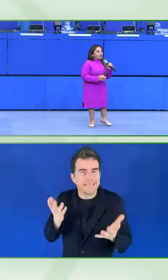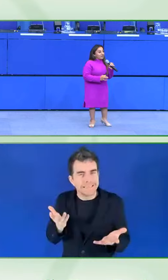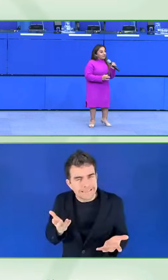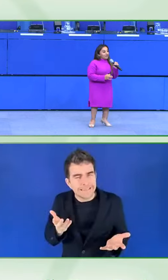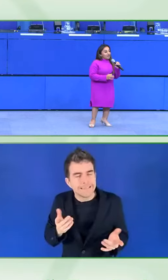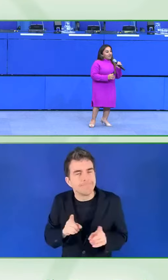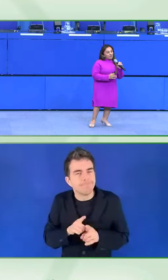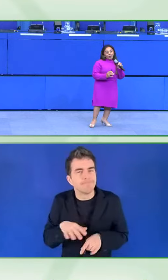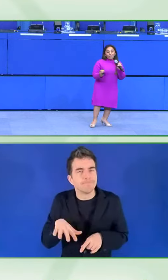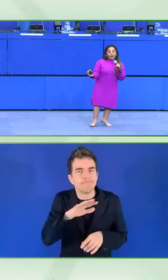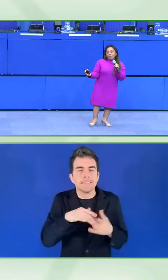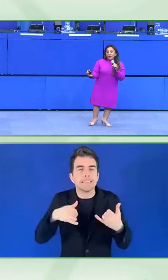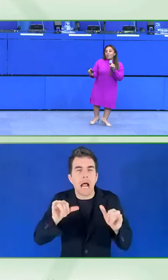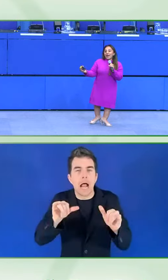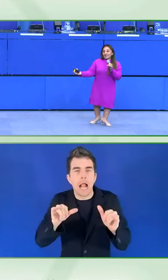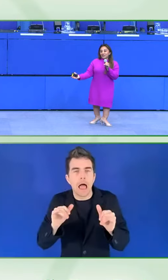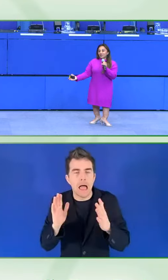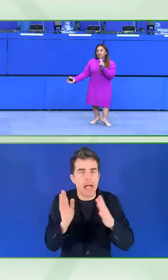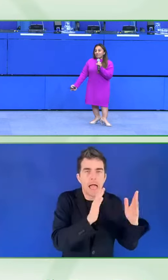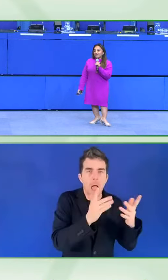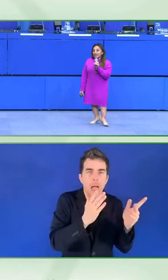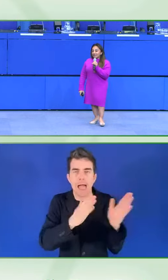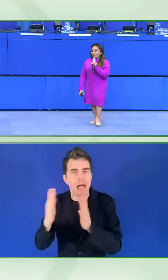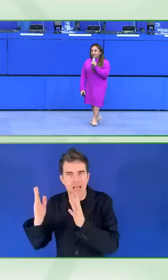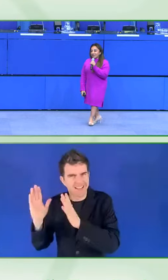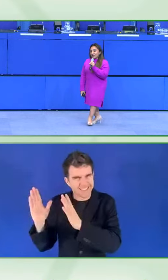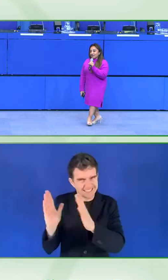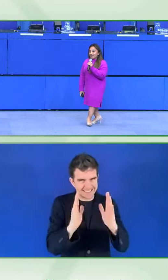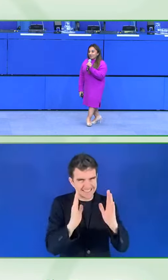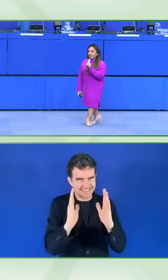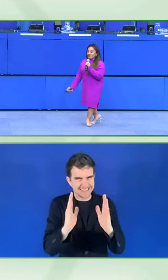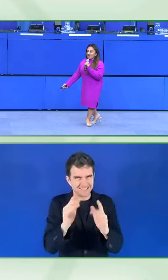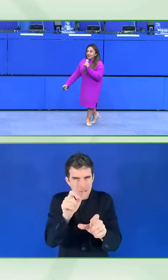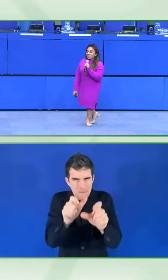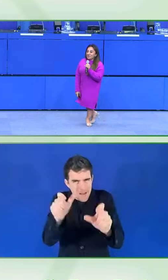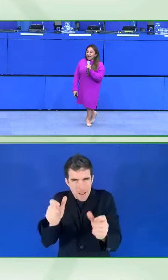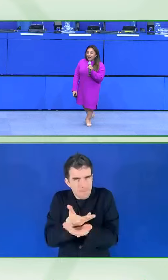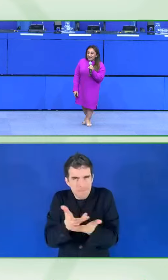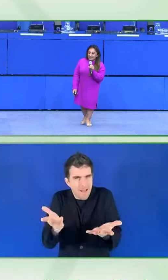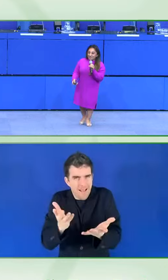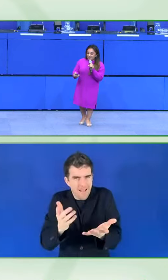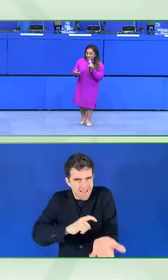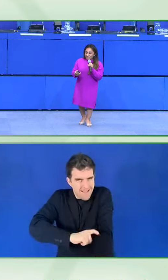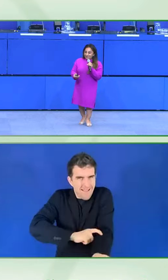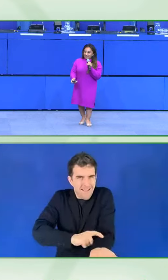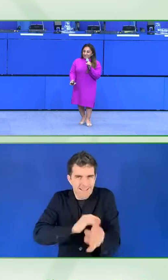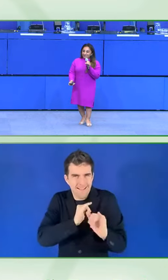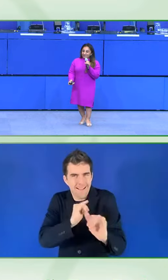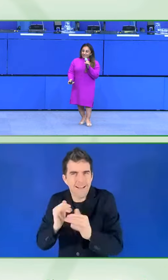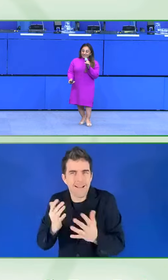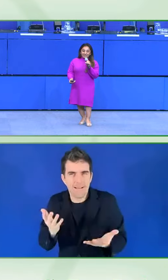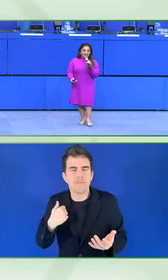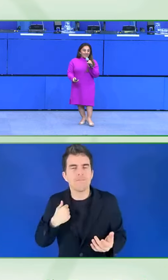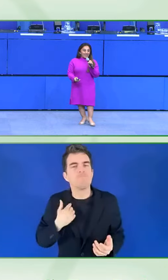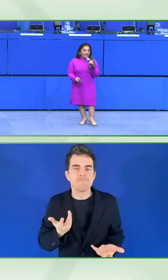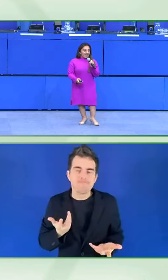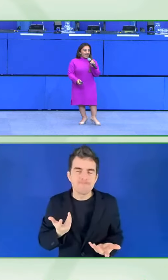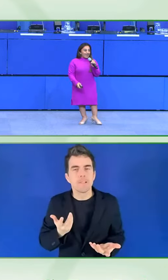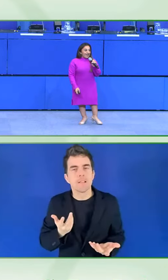If you had met a younger version of me, I hated my disability identity. I rejected it. Now I couldn't be more proud disabled person.